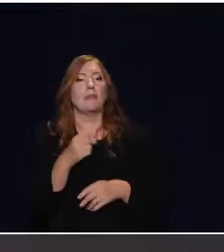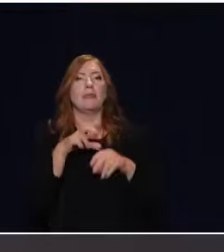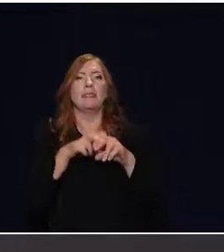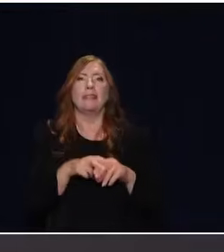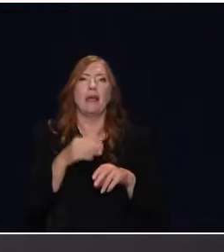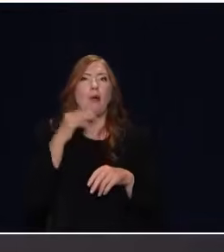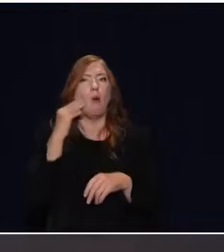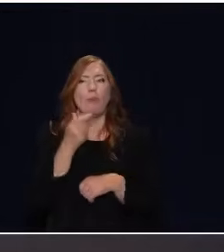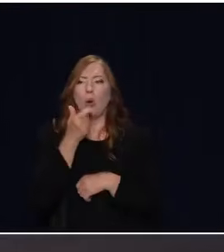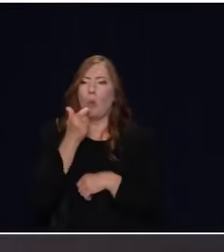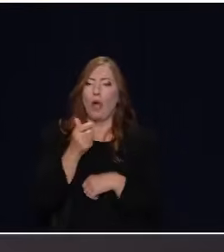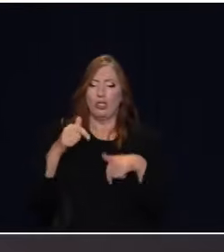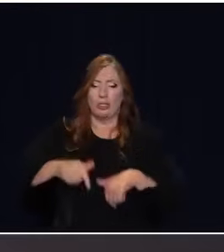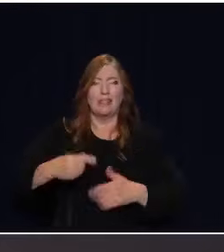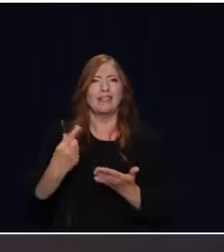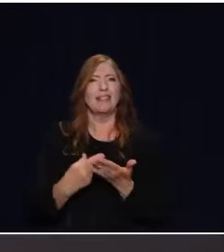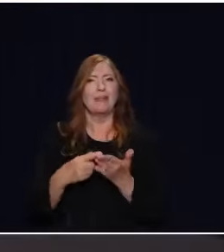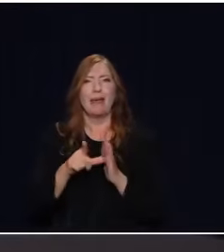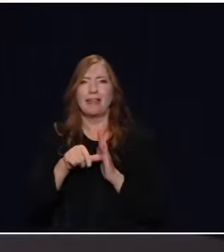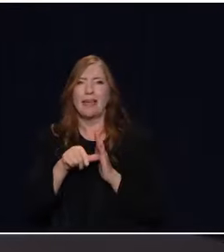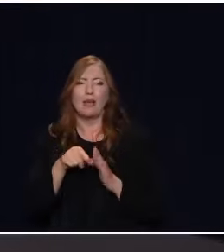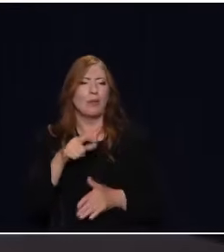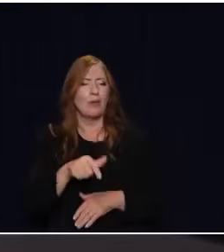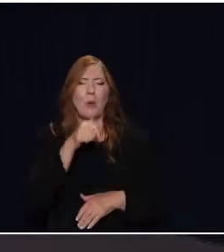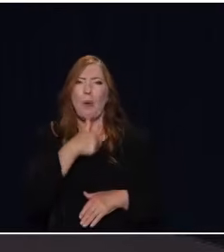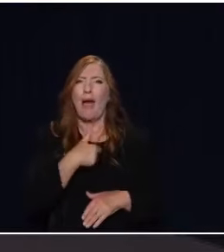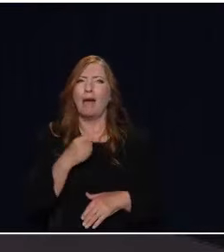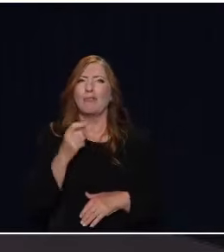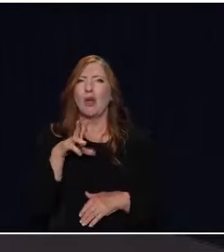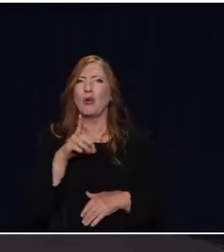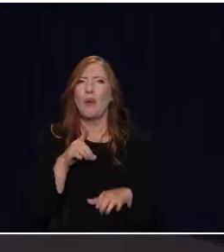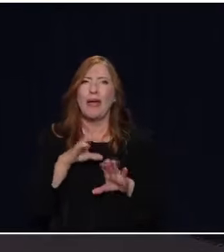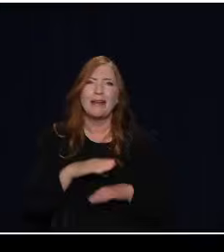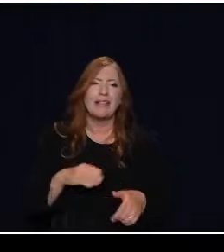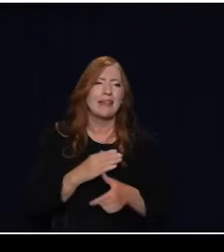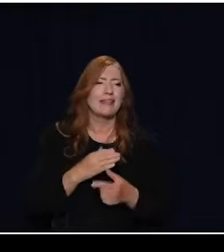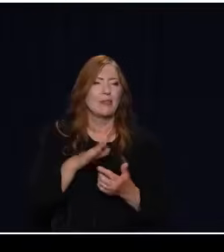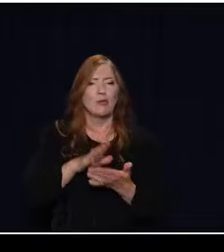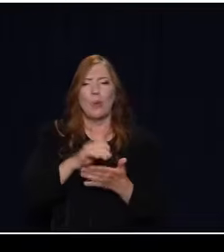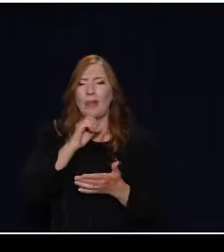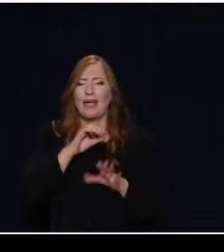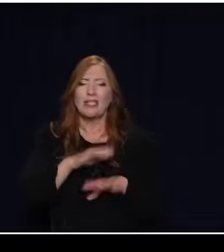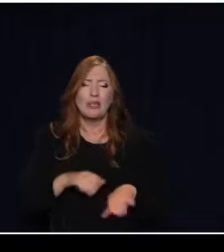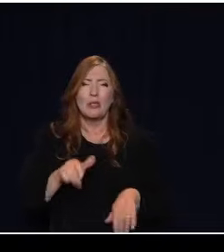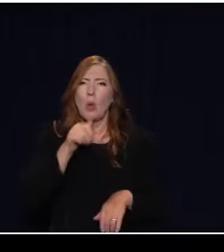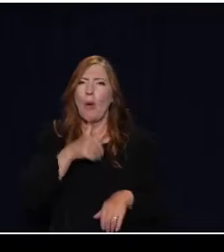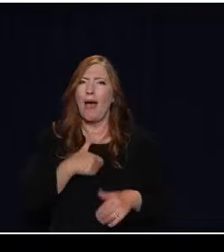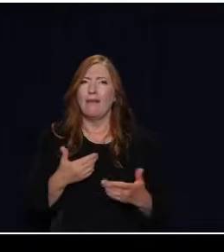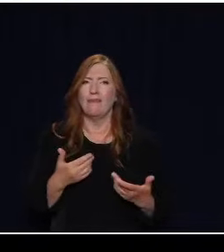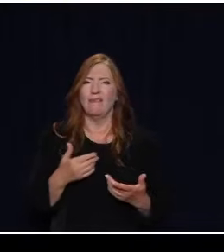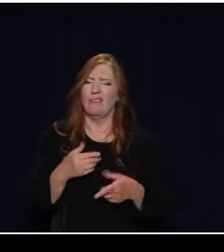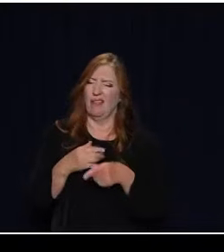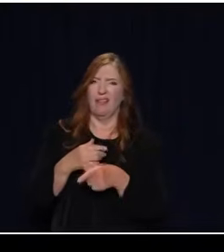THEY GRADUATE. NOW FOR THE PERSON SITTING AT HOME OR WHO IS GOING WATCH THIS